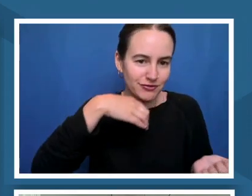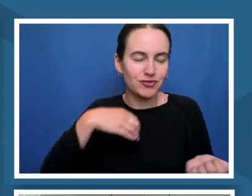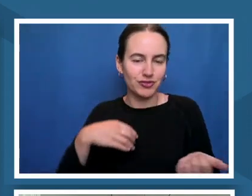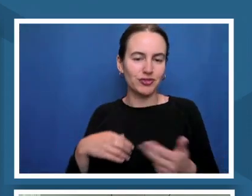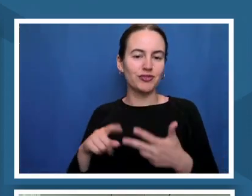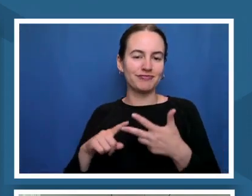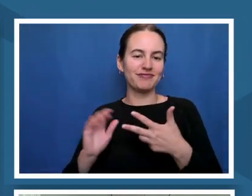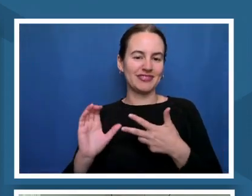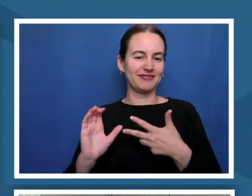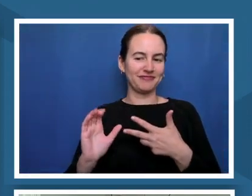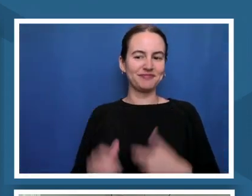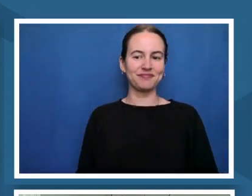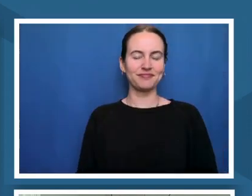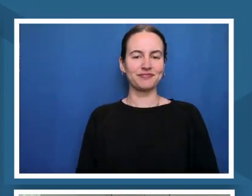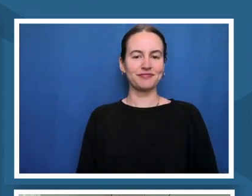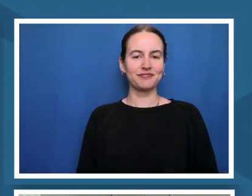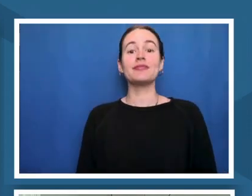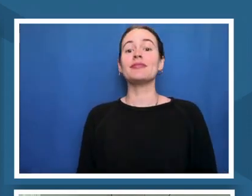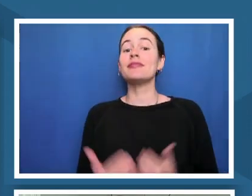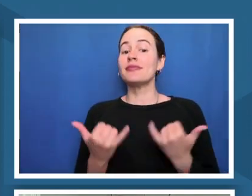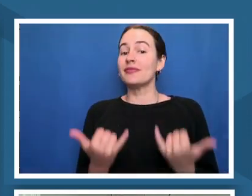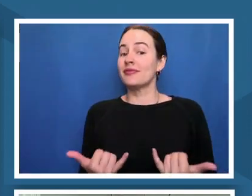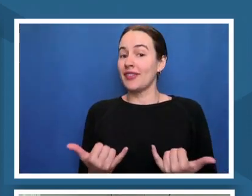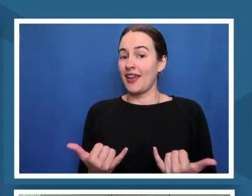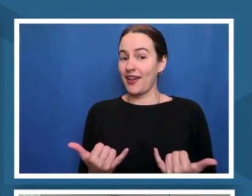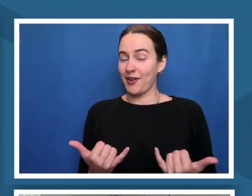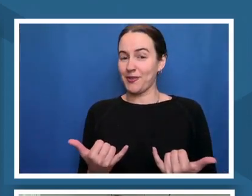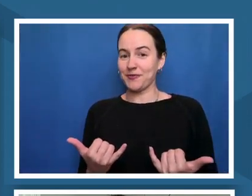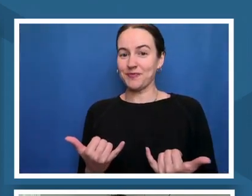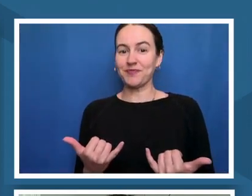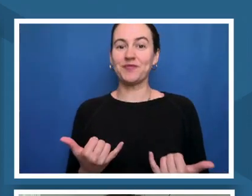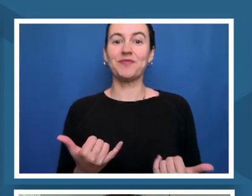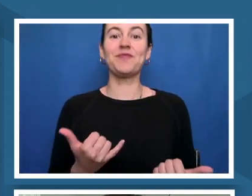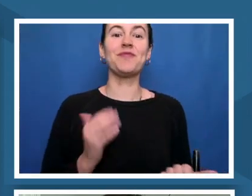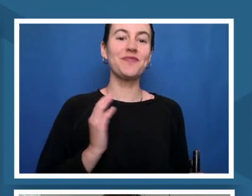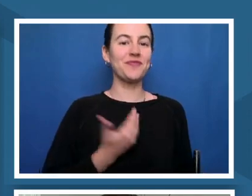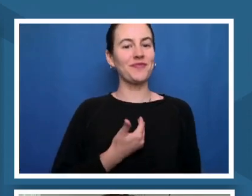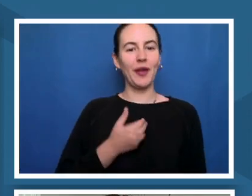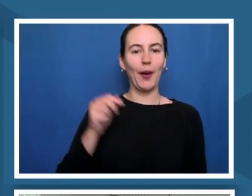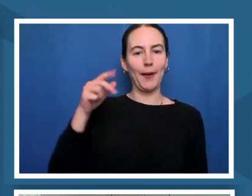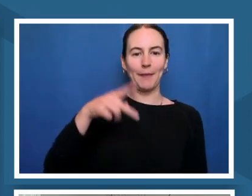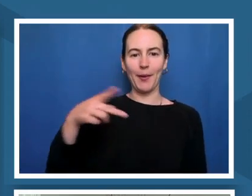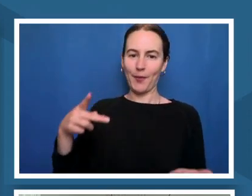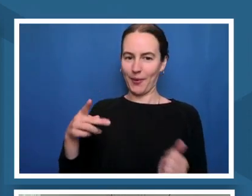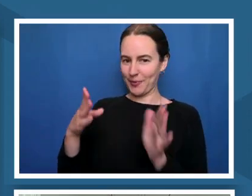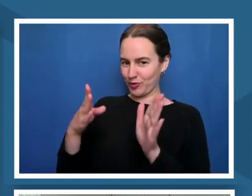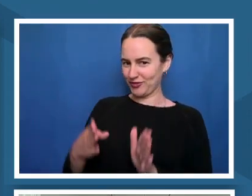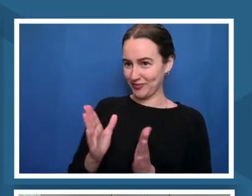so what i'm going to ask our amazing um